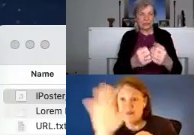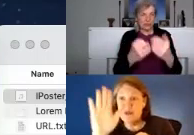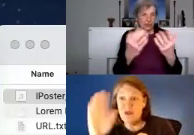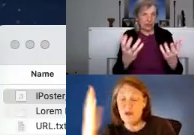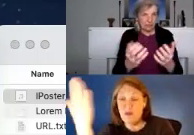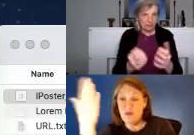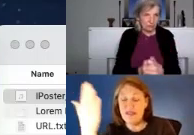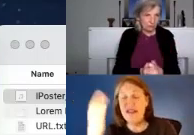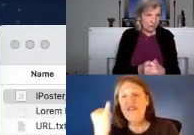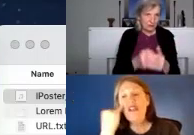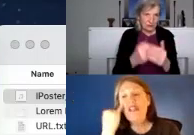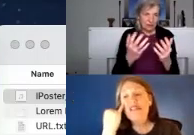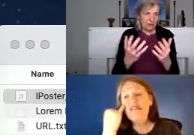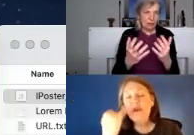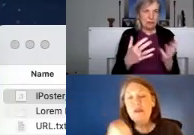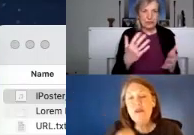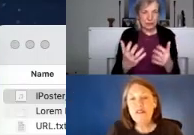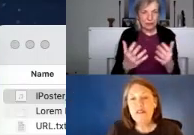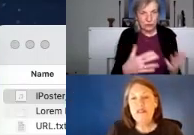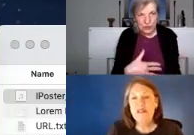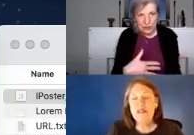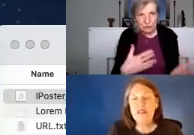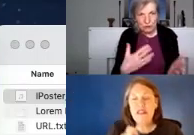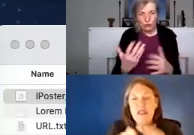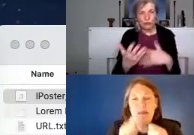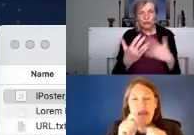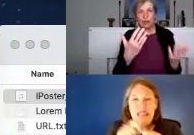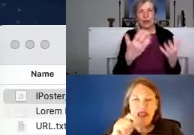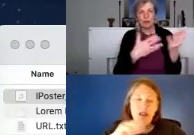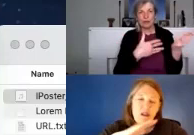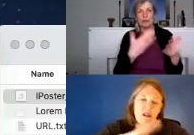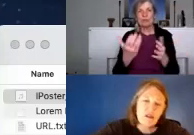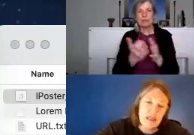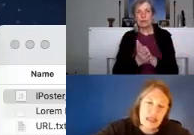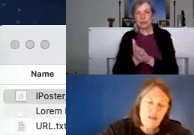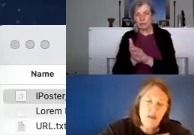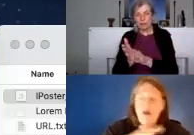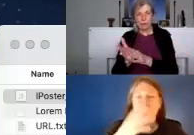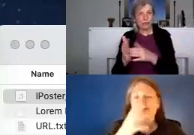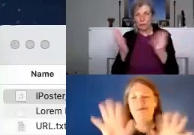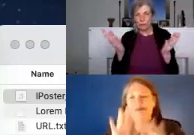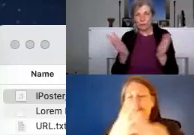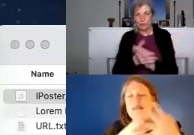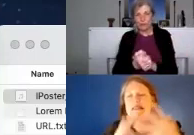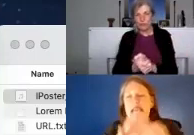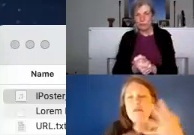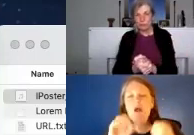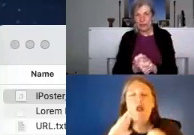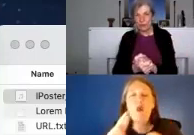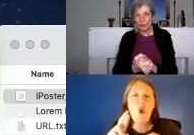let's say, a particular table or slider whatever you are referring to is that she might with